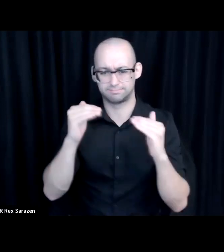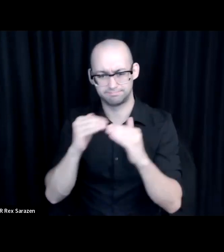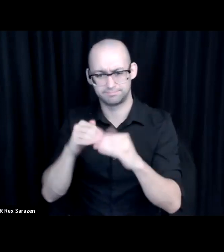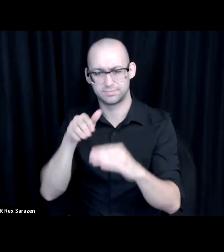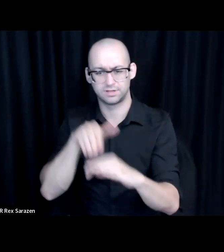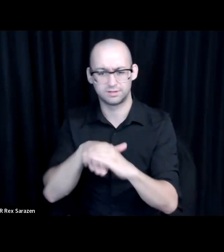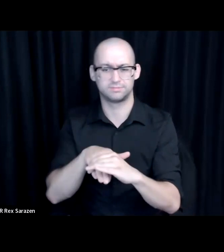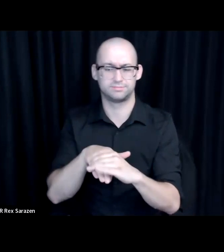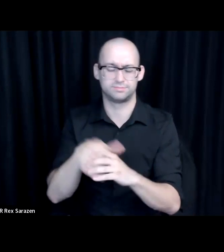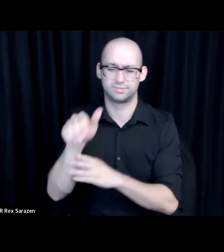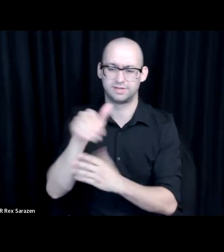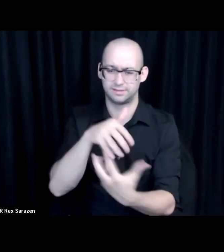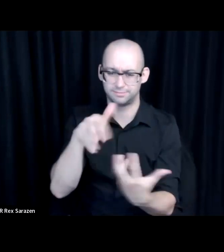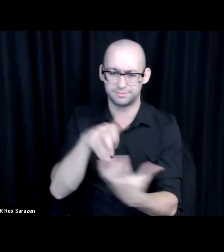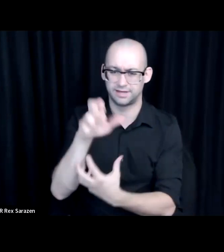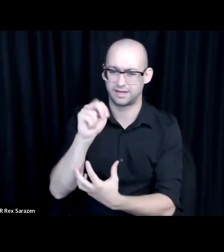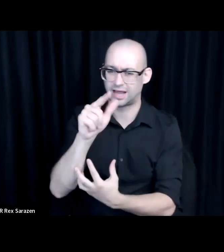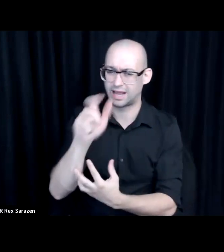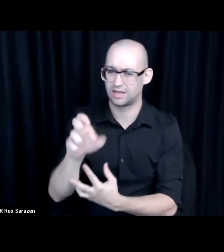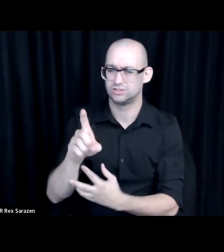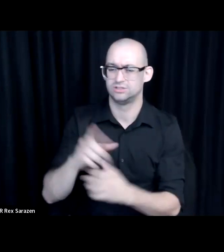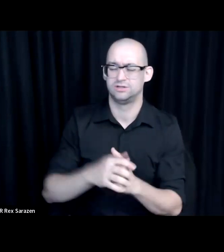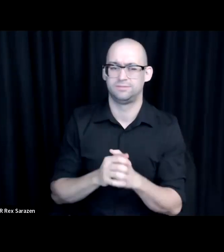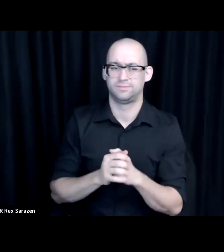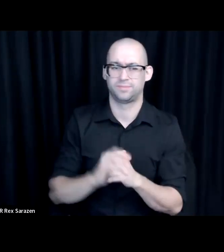California's recognized the critical need to view circumstances through that lens,